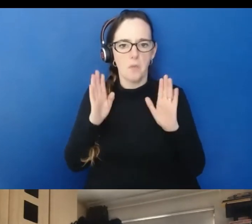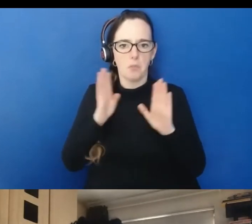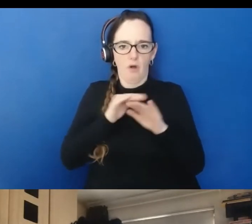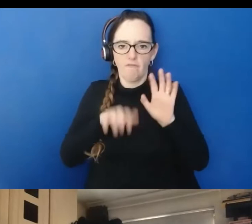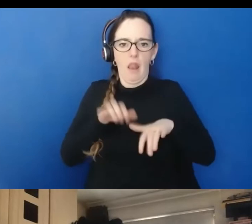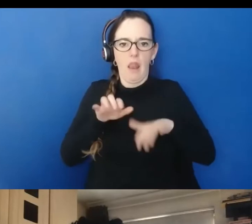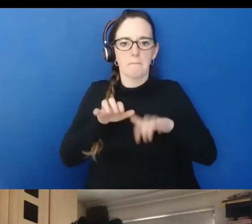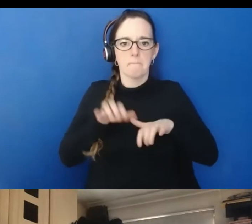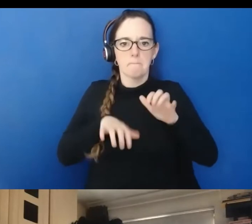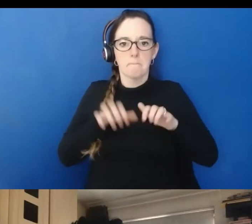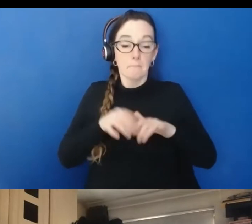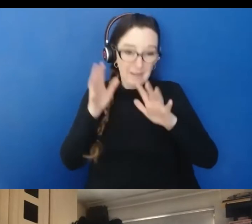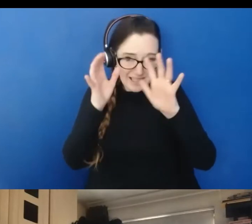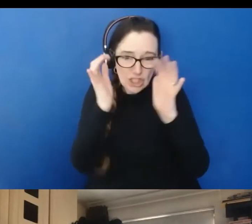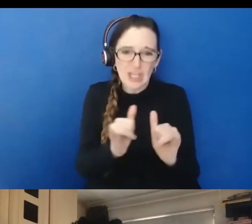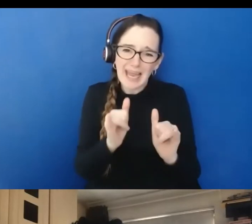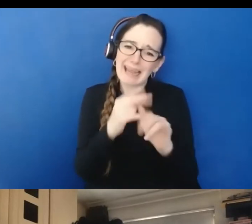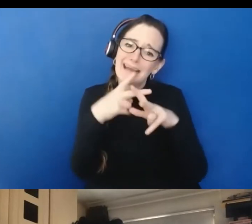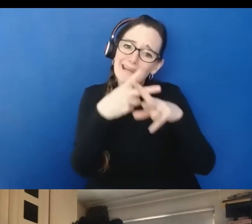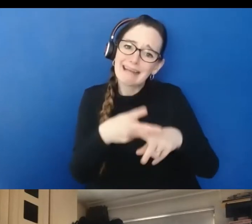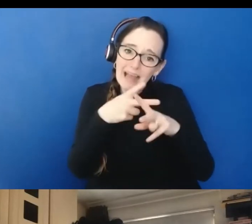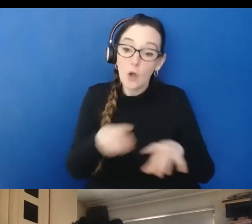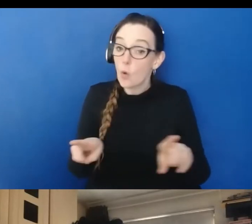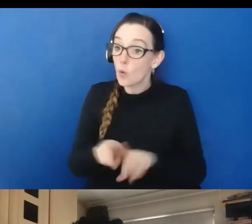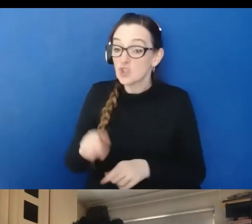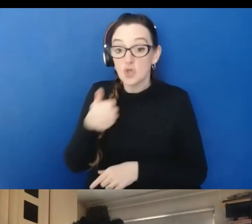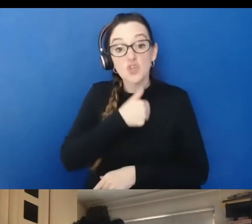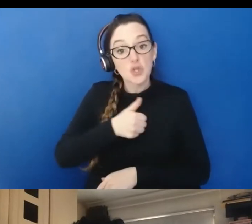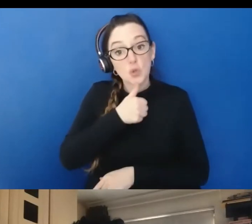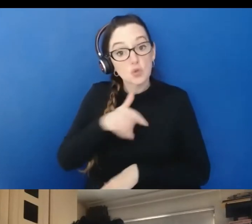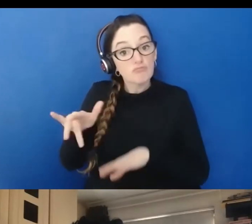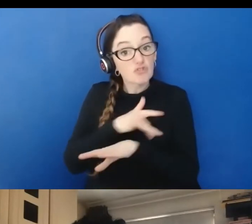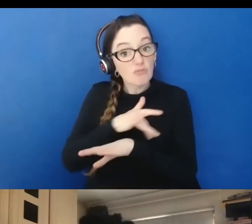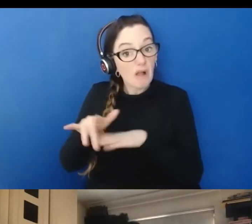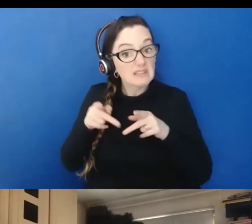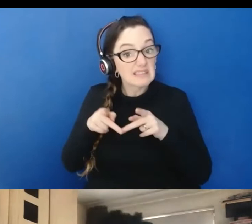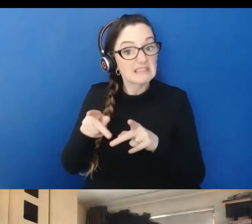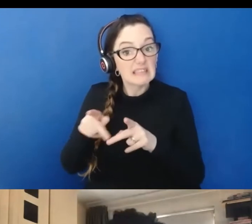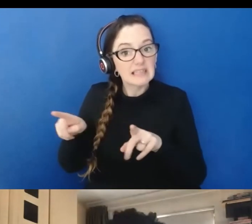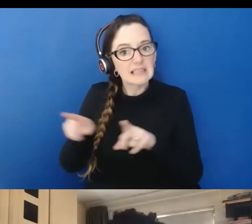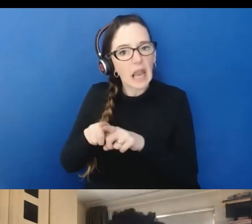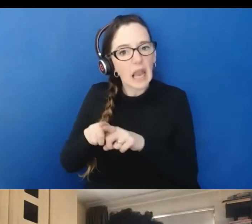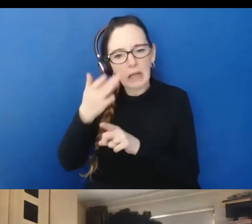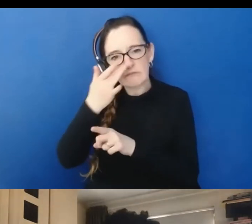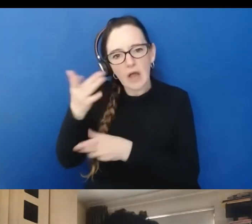we often utilise role playing techniquing in order to have a wide diverse possibility